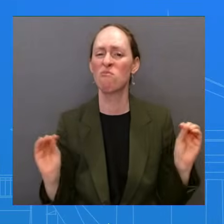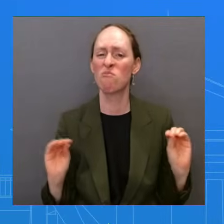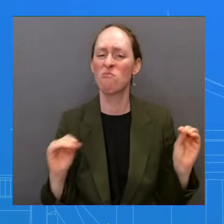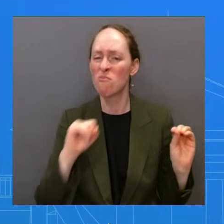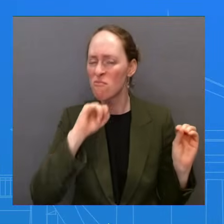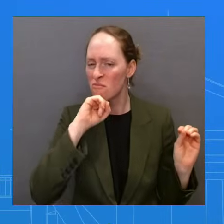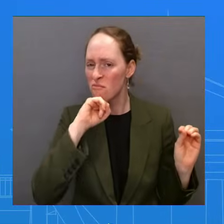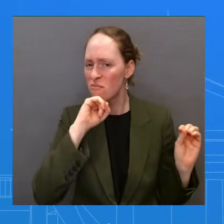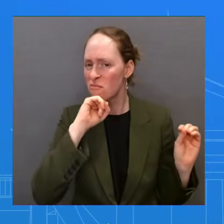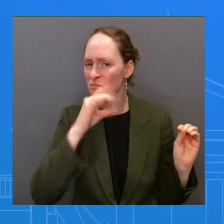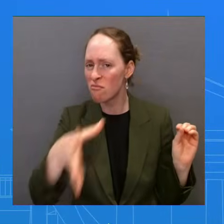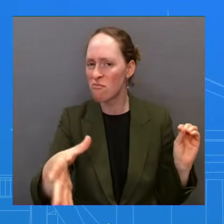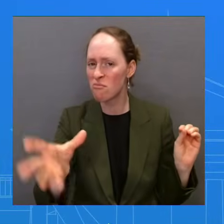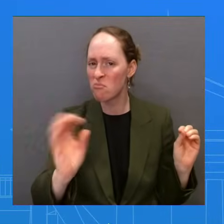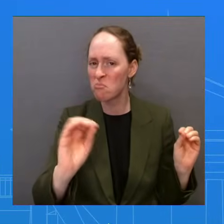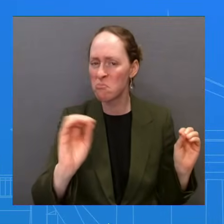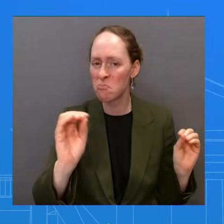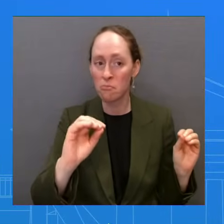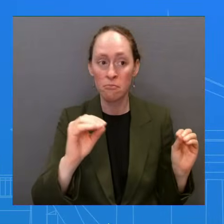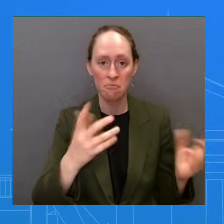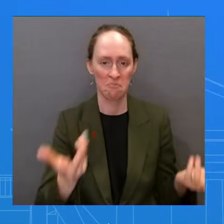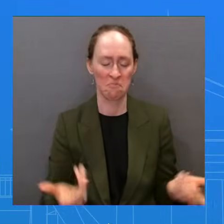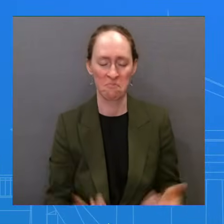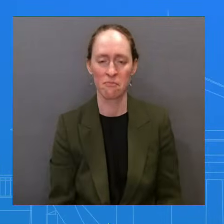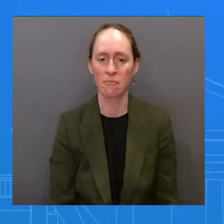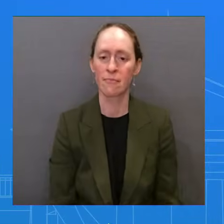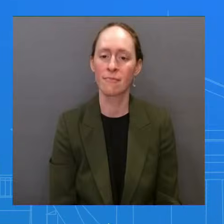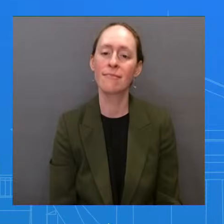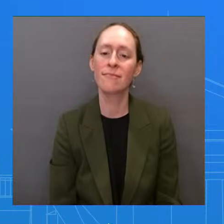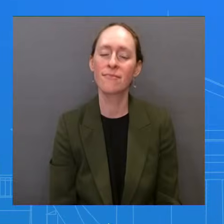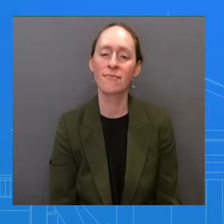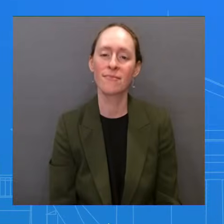I will also add that this would not be necessary if Congress would act.